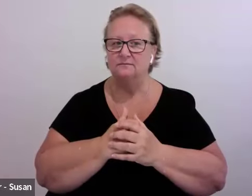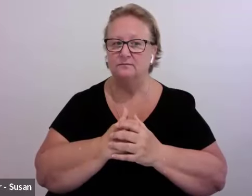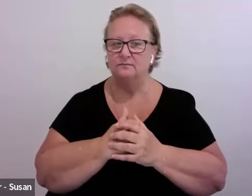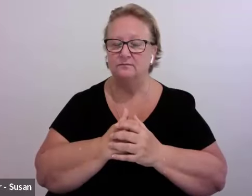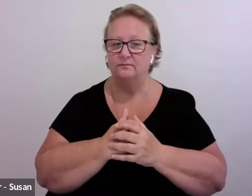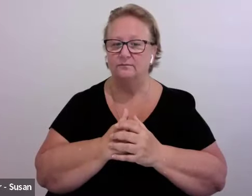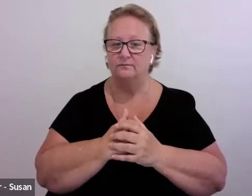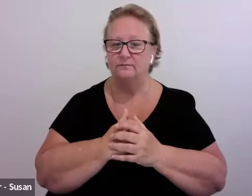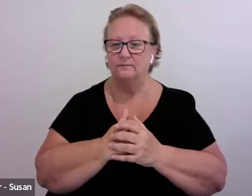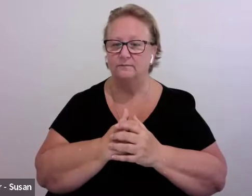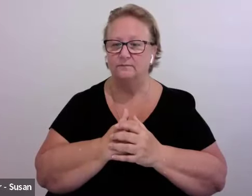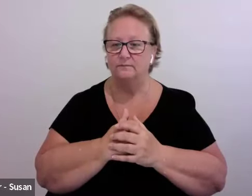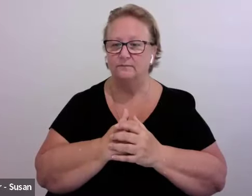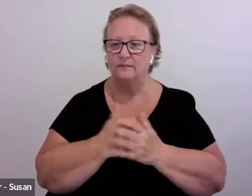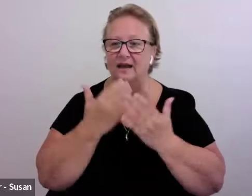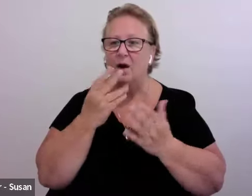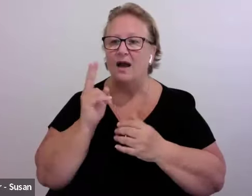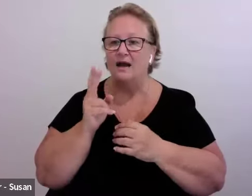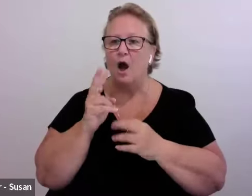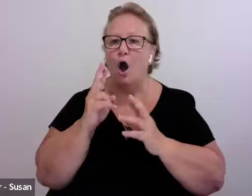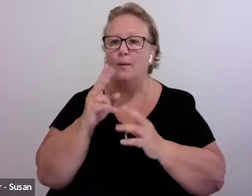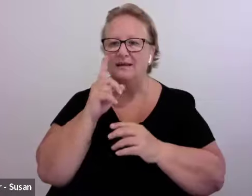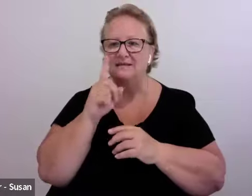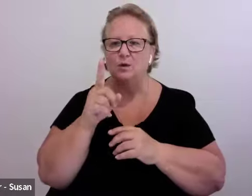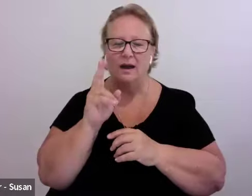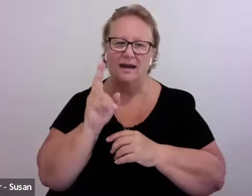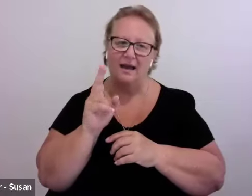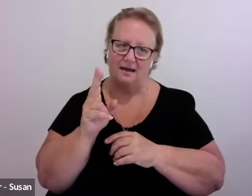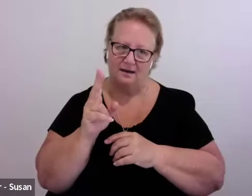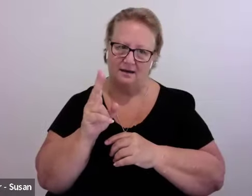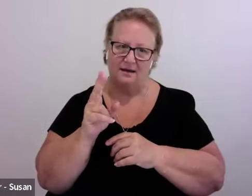can't wait to see the innovative ideas that you're